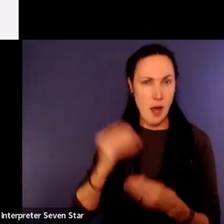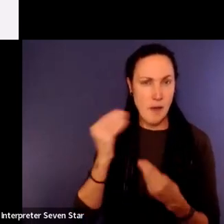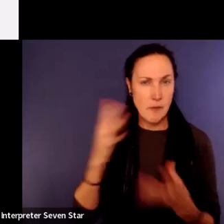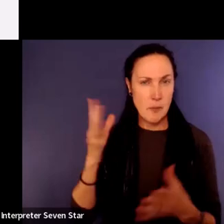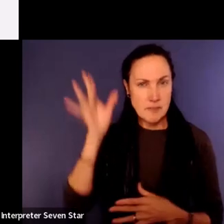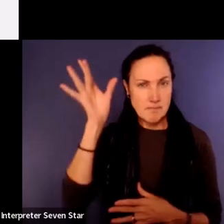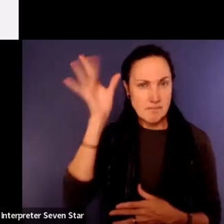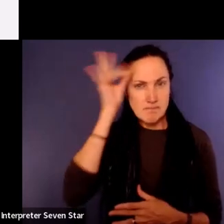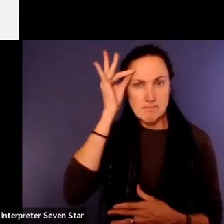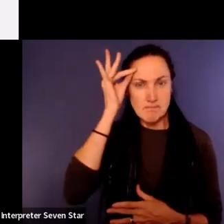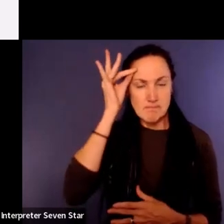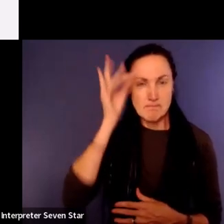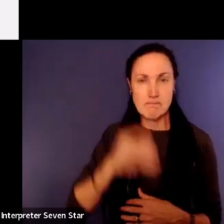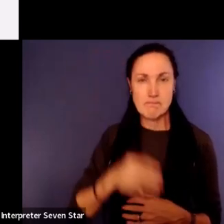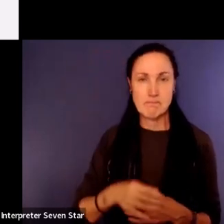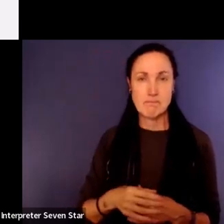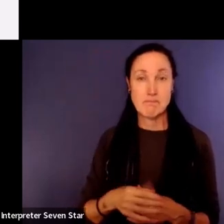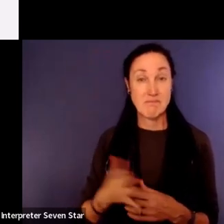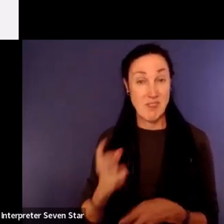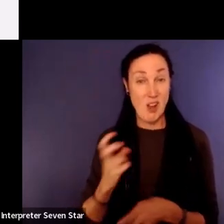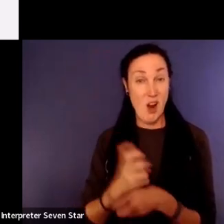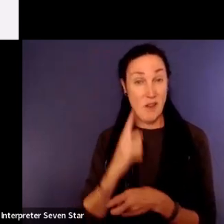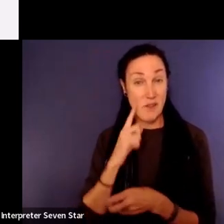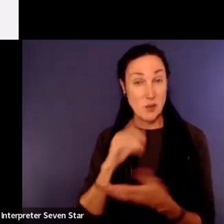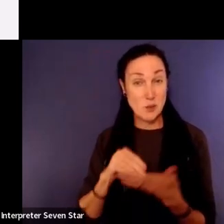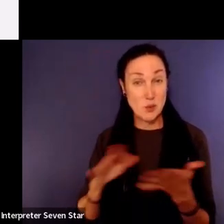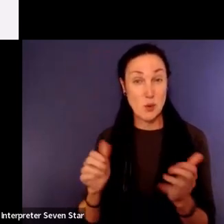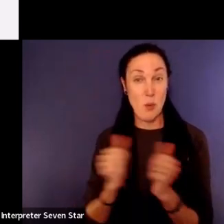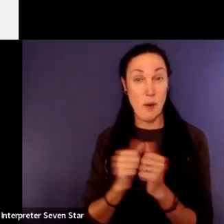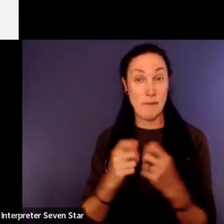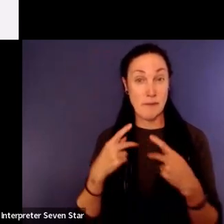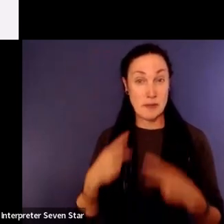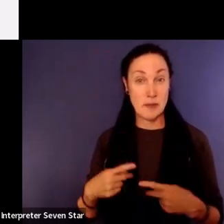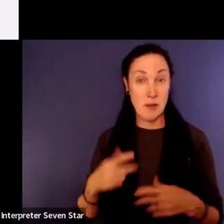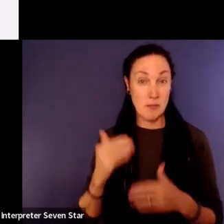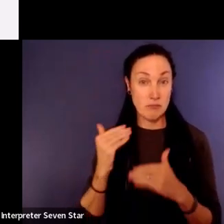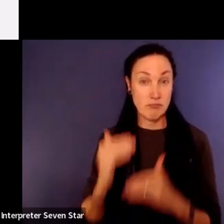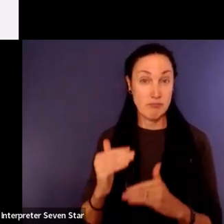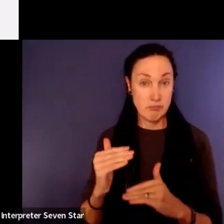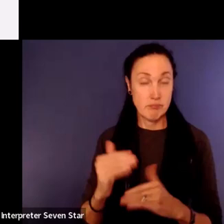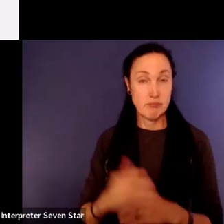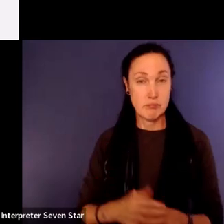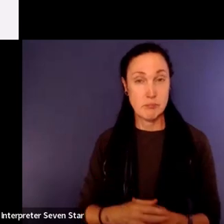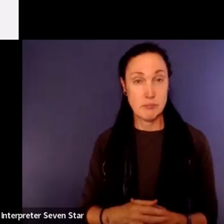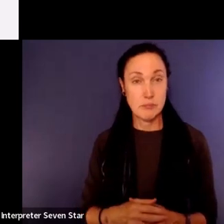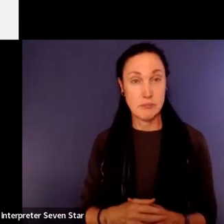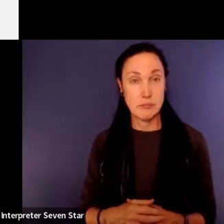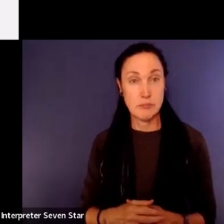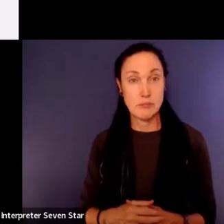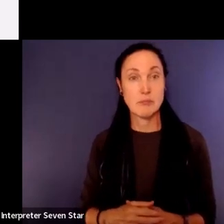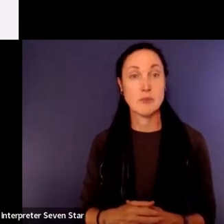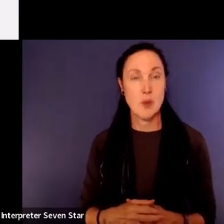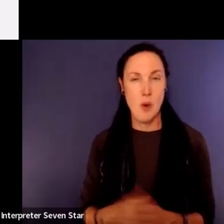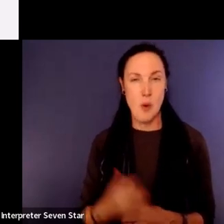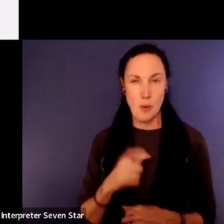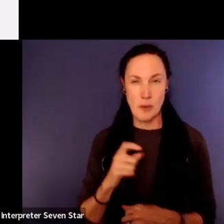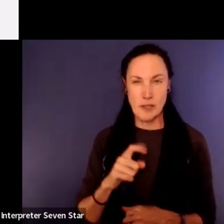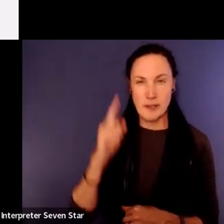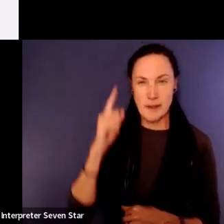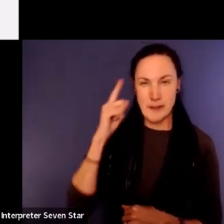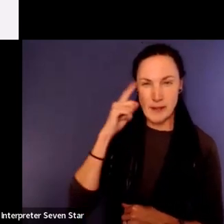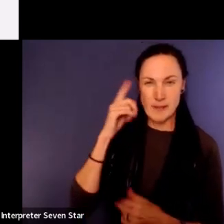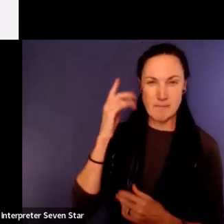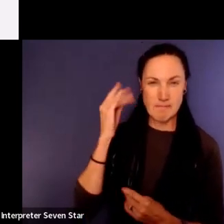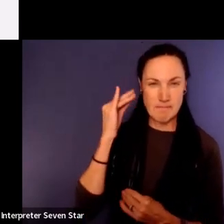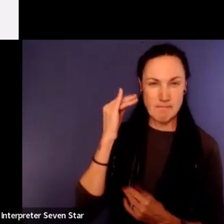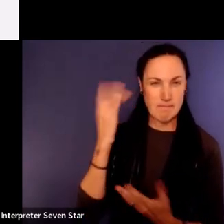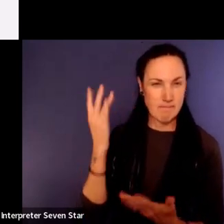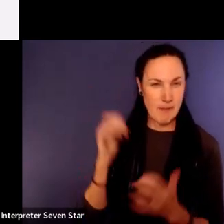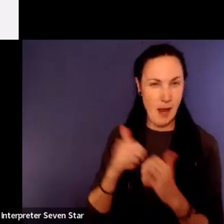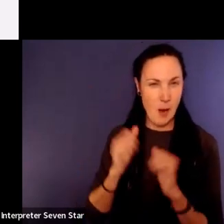have additional physical issues, but we need to consider what we can do to make this work.